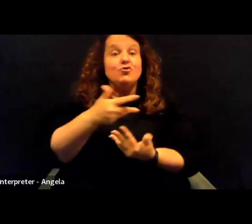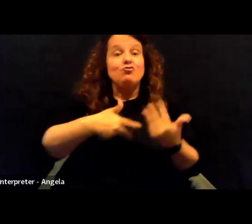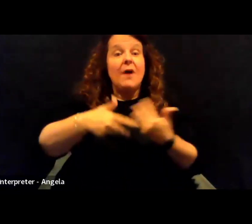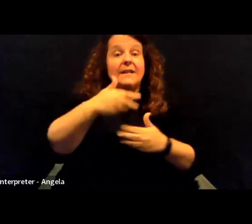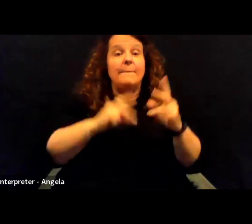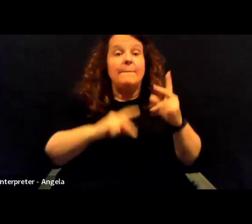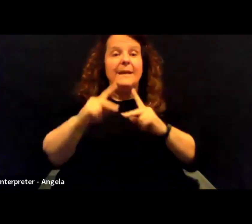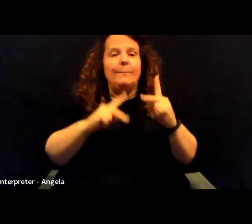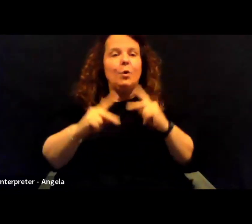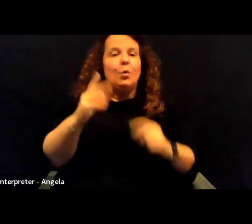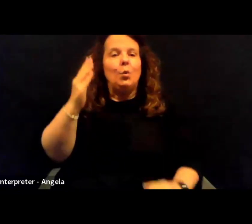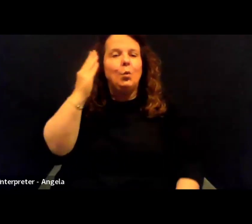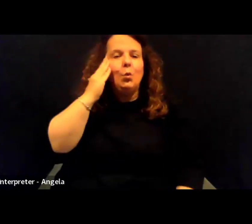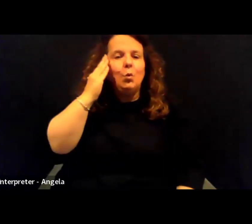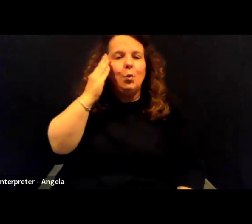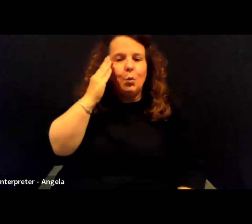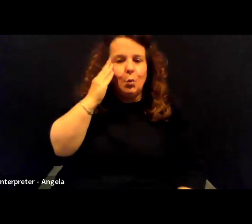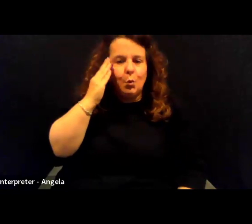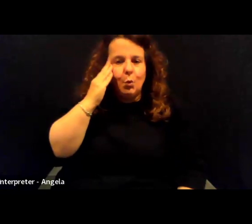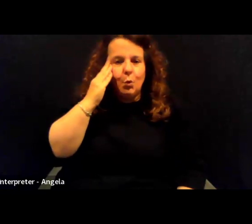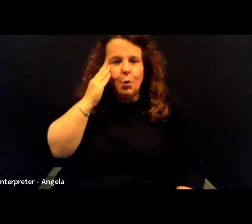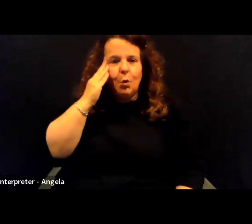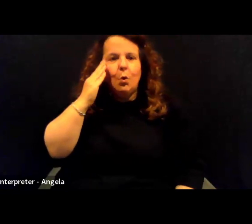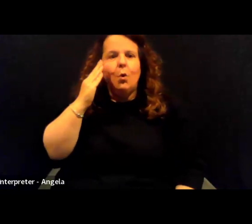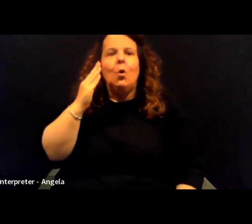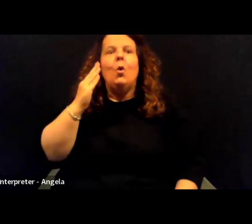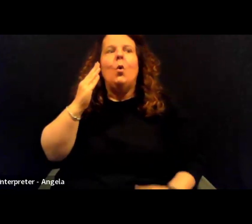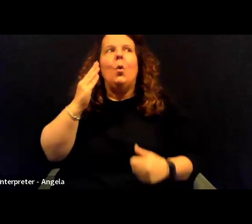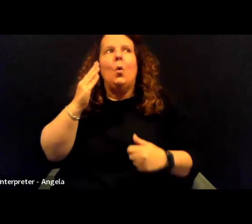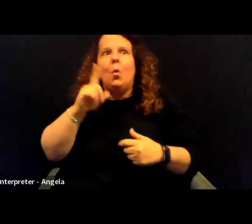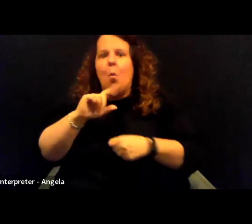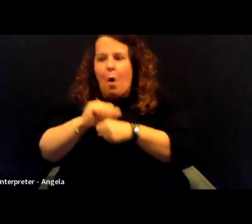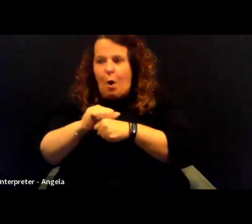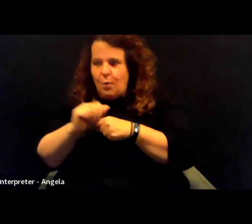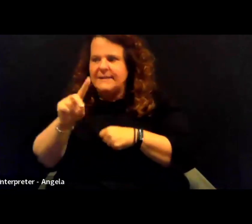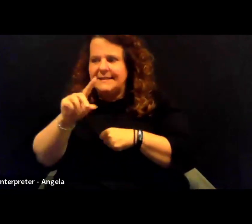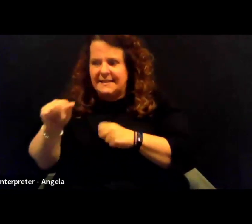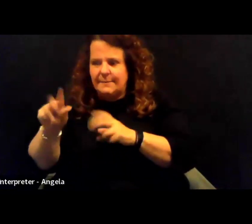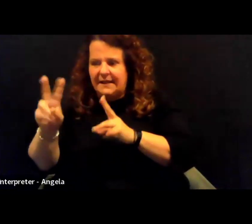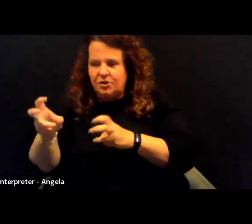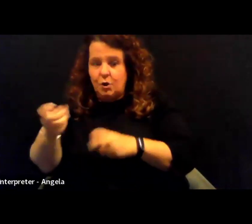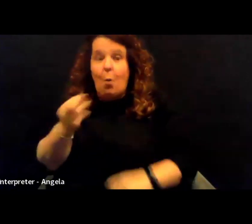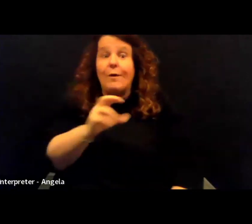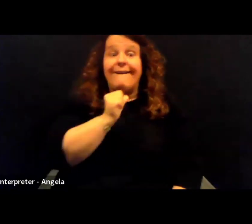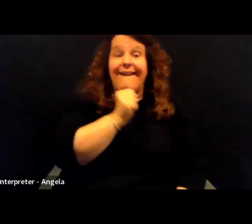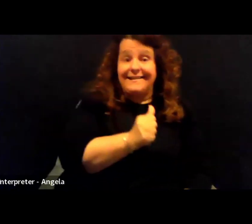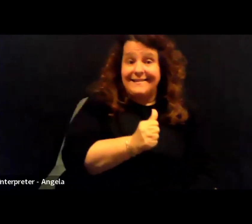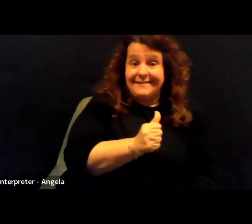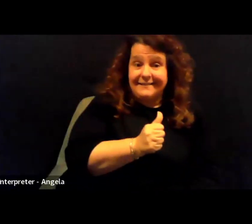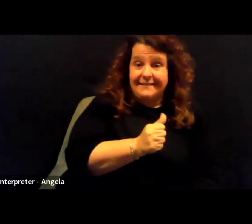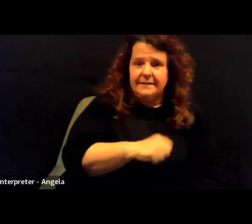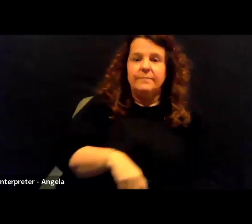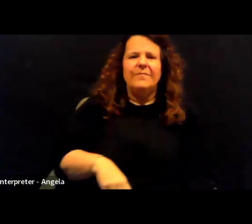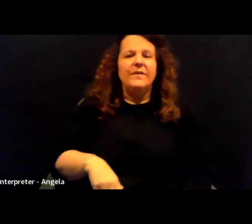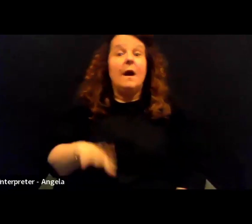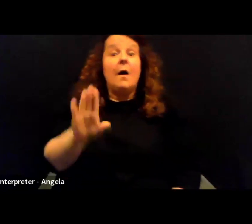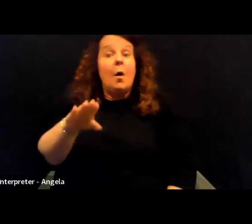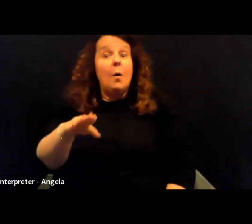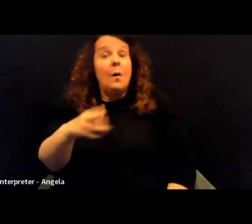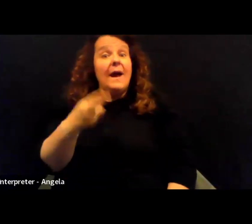knew what was a disability issue and what wasn't and could give me the feedback about, hey, when you're presenting yourself, you need to